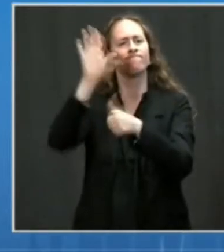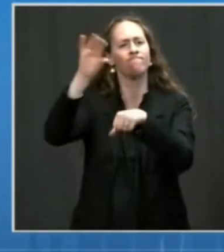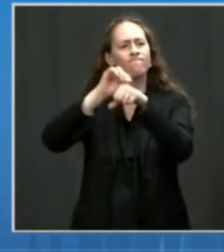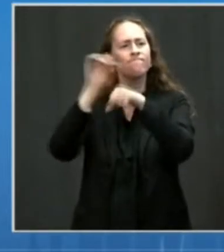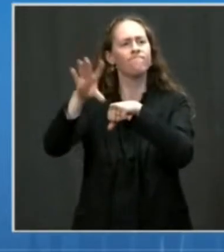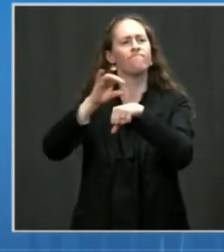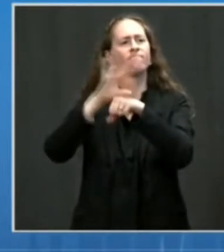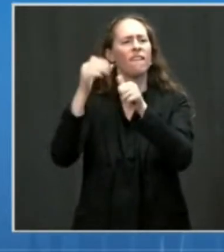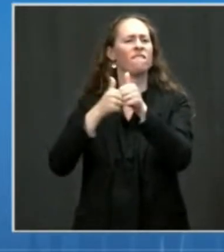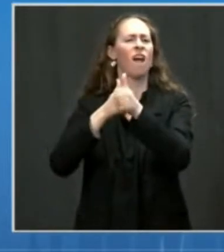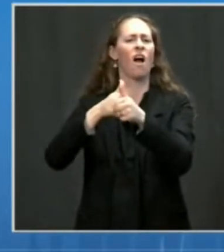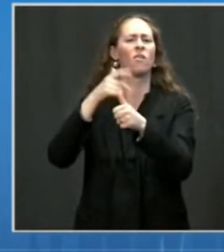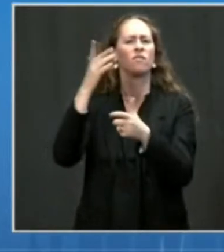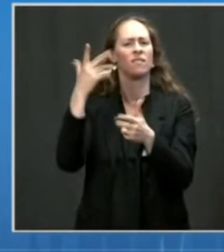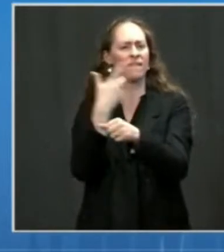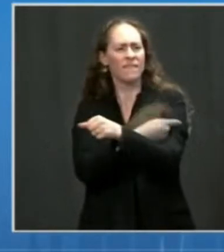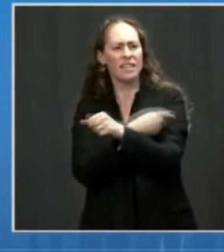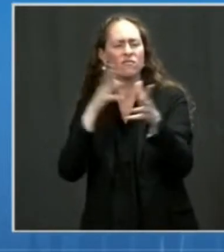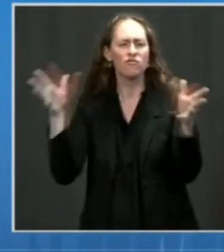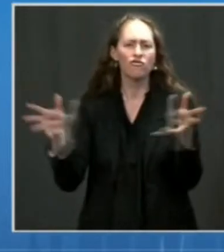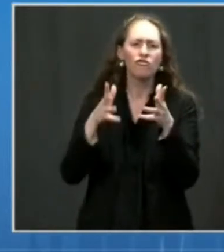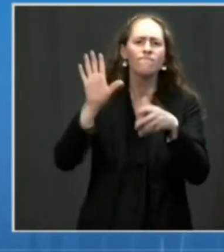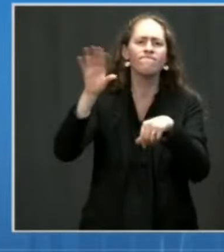CAN DO RIGHT NOW IS REASON